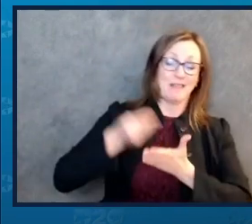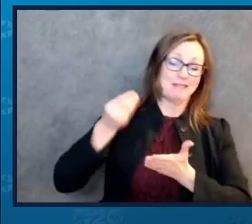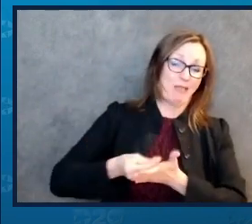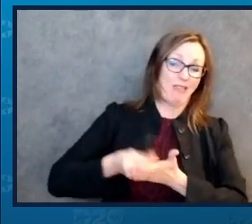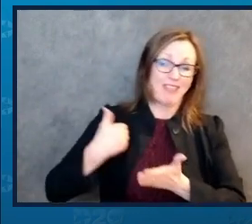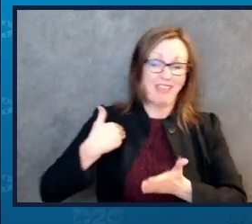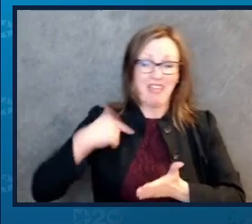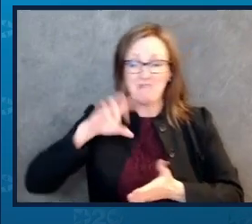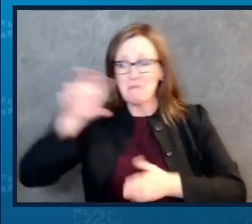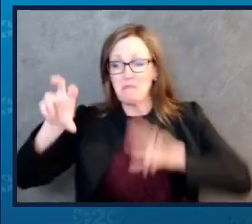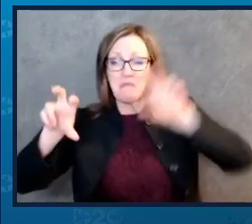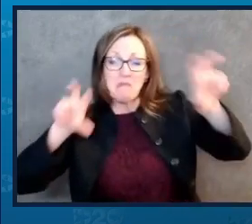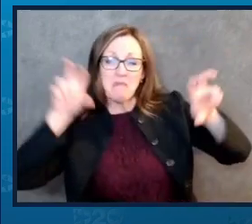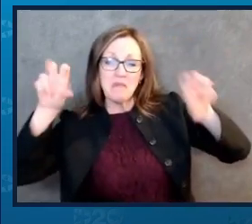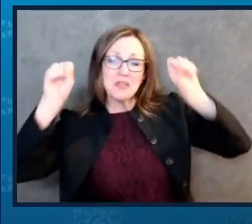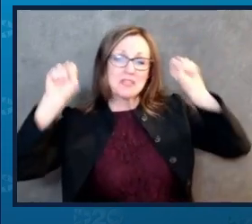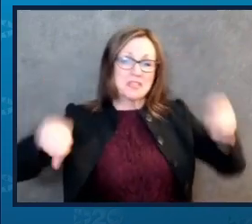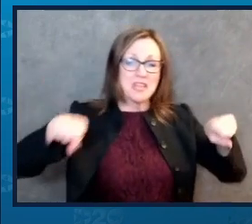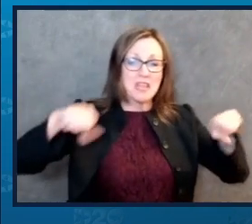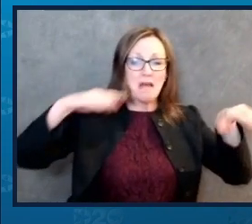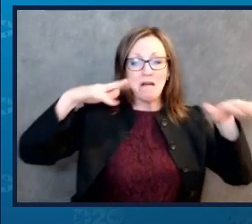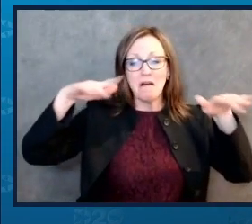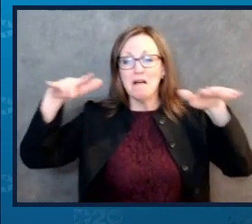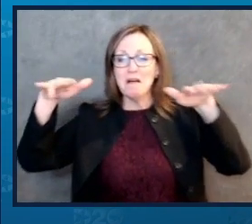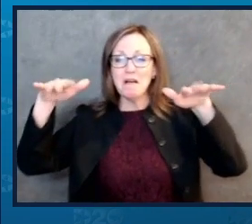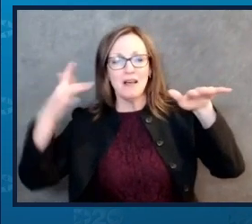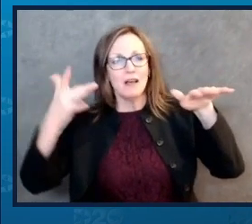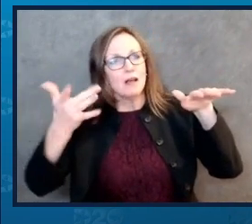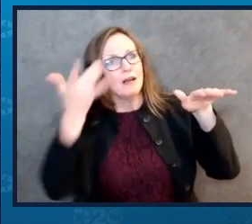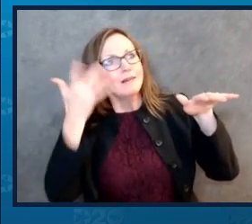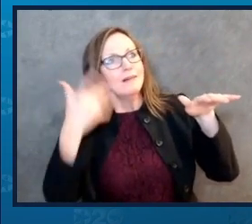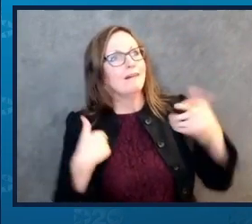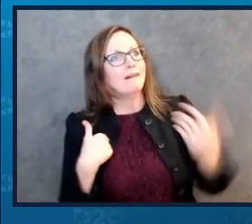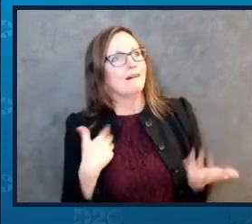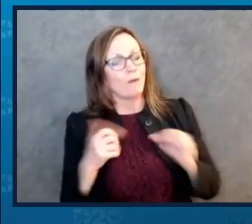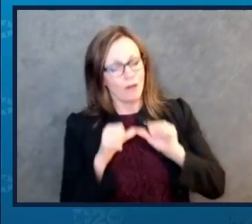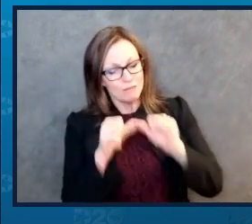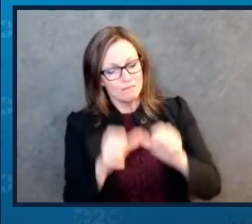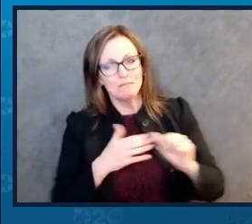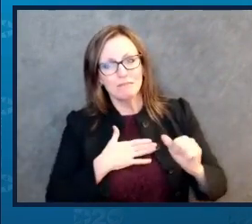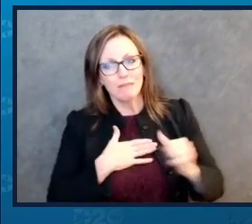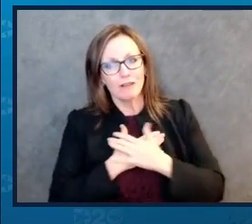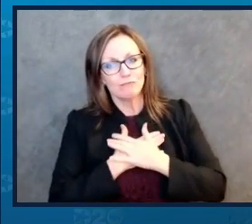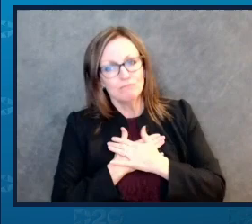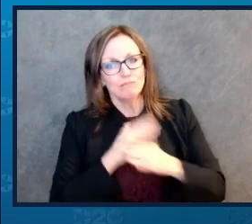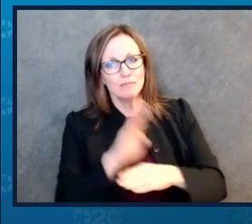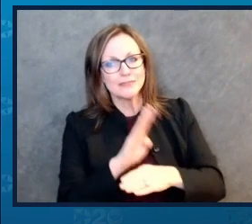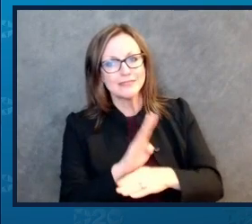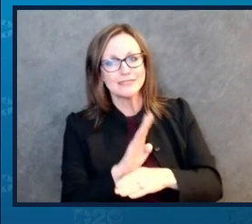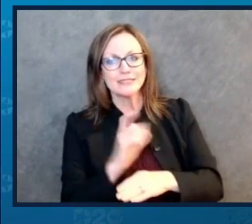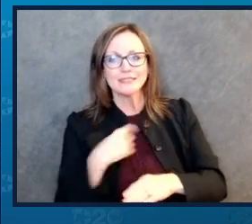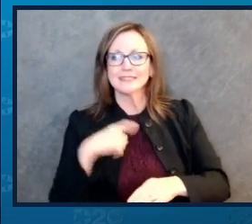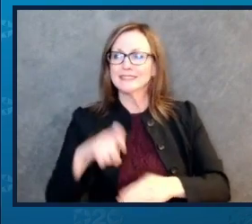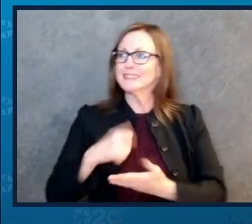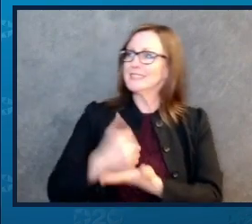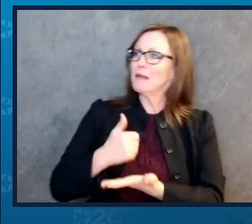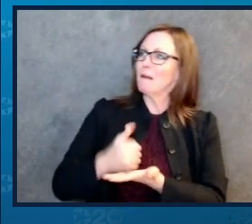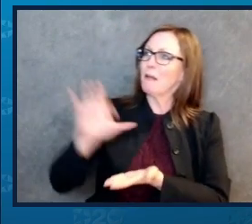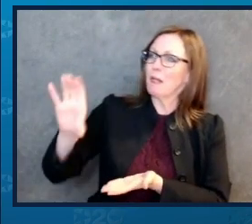RIGHT NOW. IT SEEMS LIKE WE GET ONE STEP FORWARD, THEN TWO STEPS BACK.